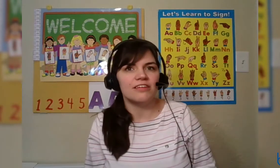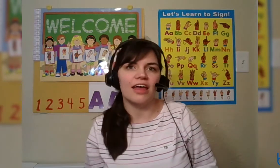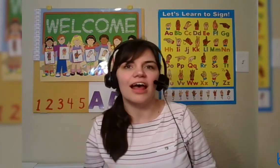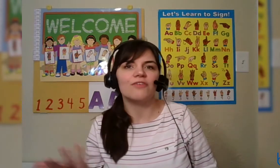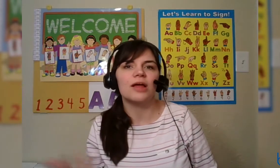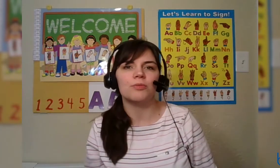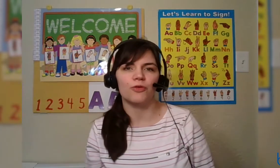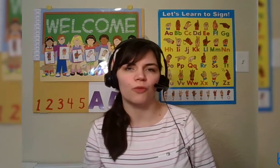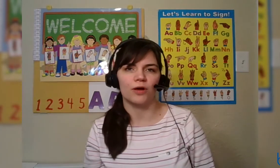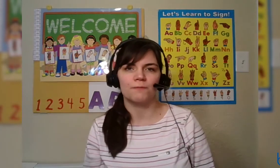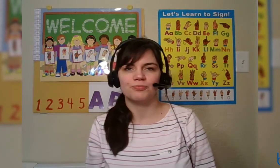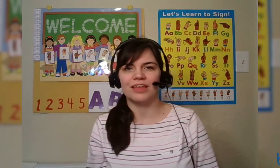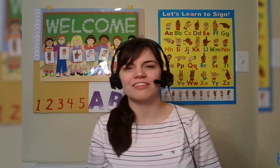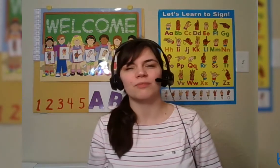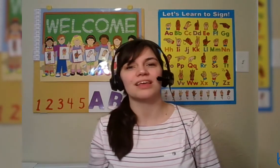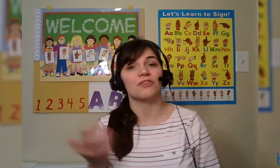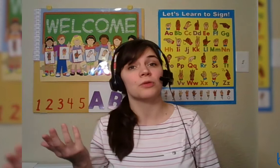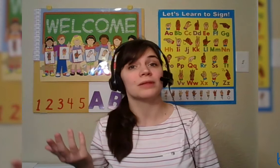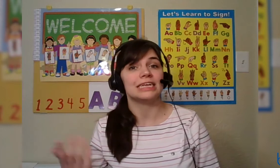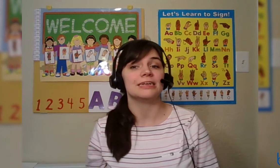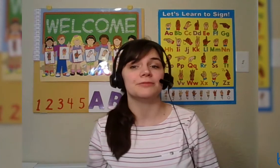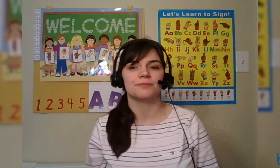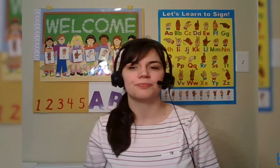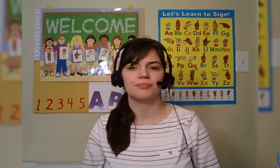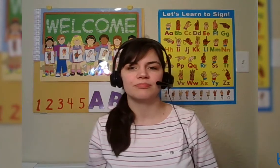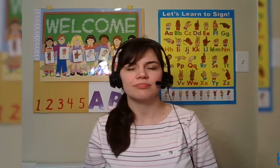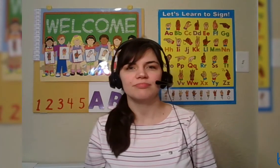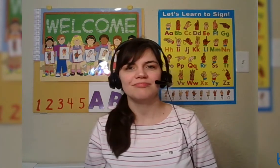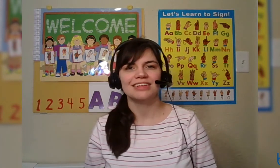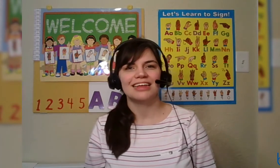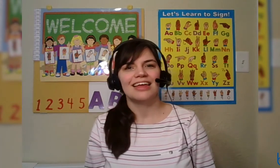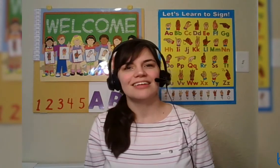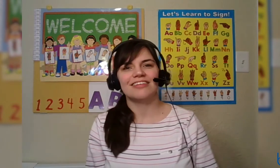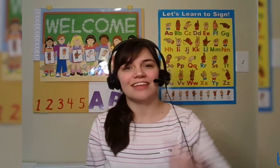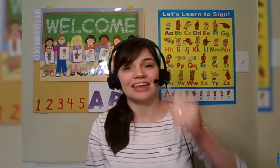done, I've done it before, it's something I've completed. To sign